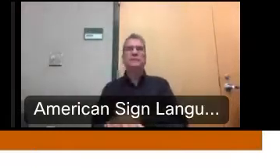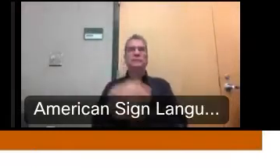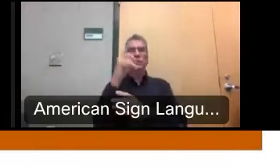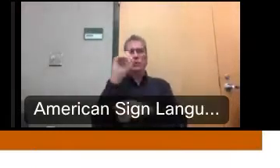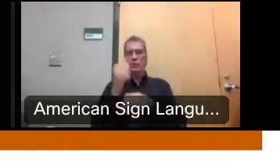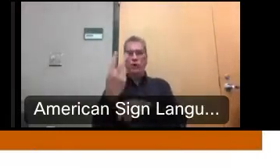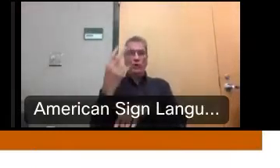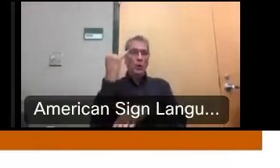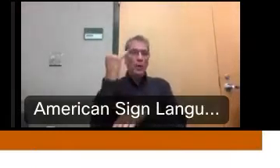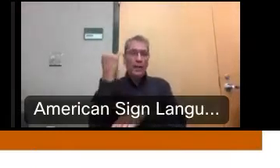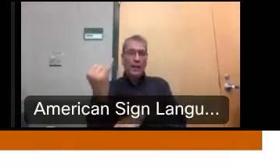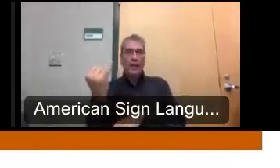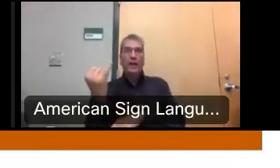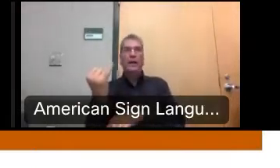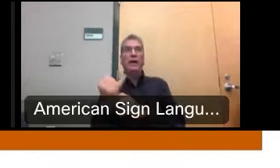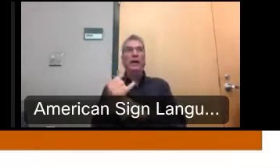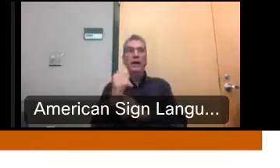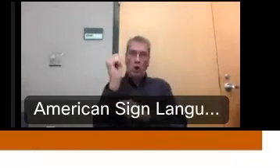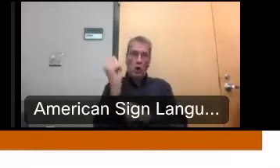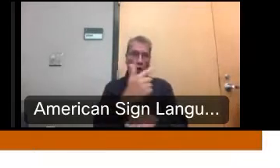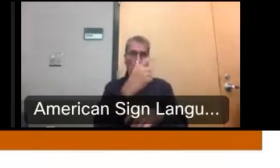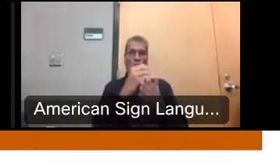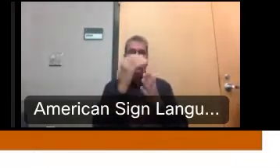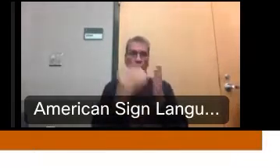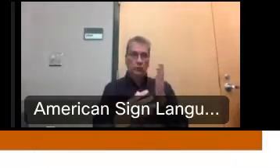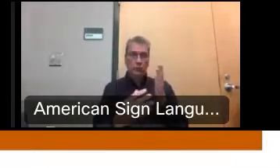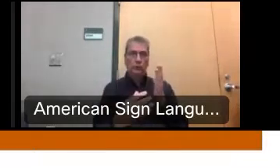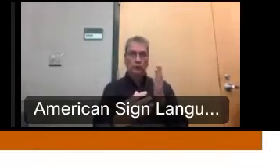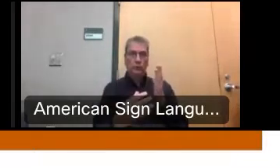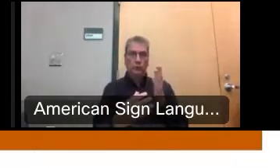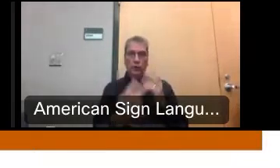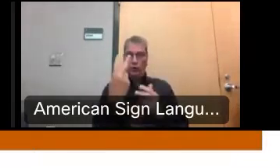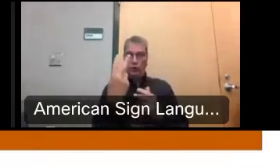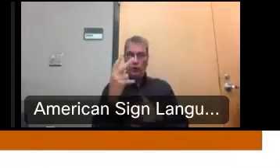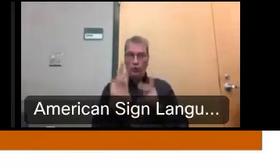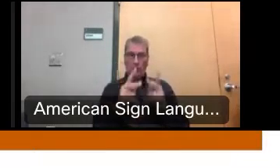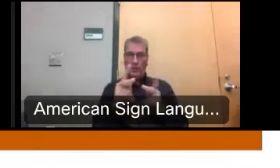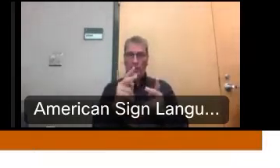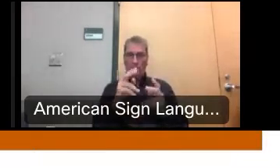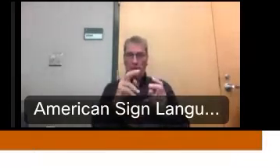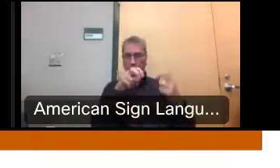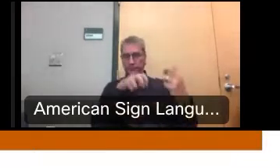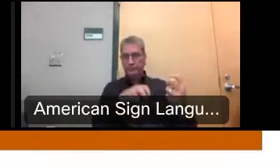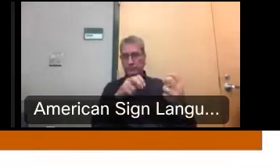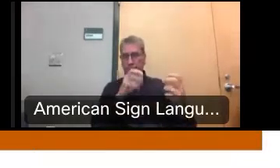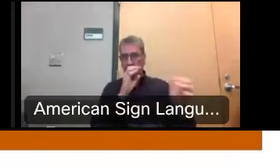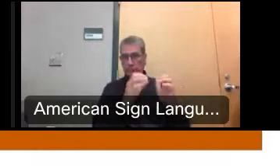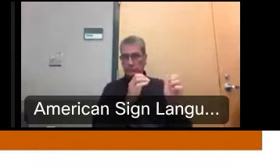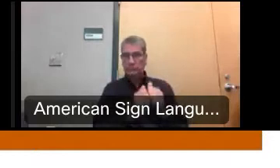around. Like, all the students were like, this is a 2 person conversation. And they were really aware of that, even 2 pretty well intentioned